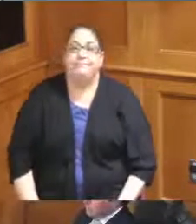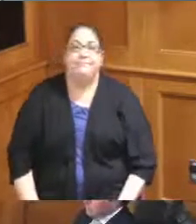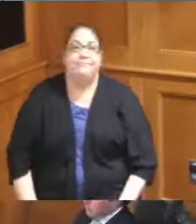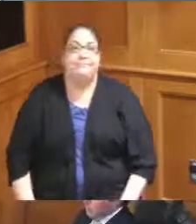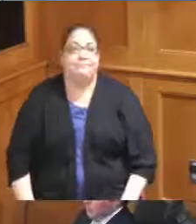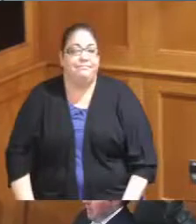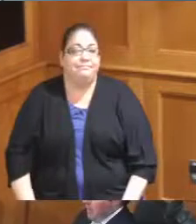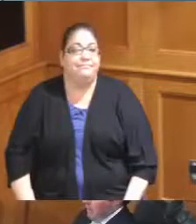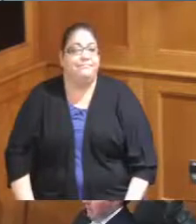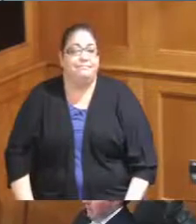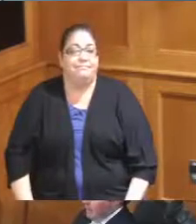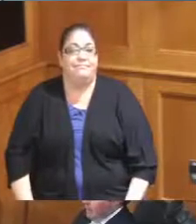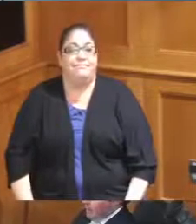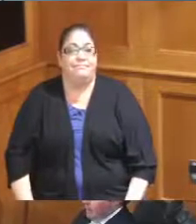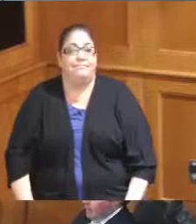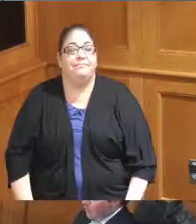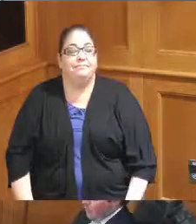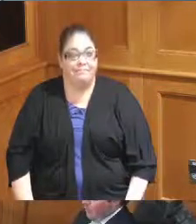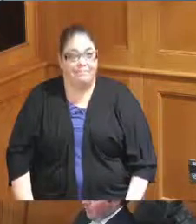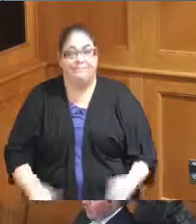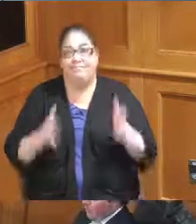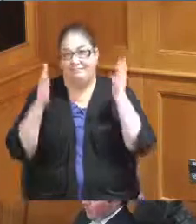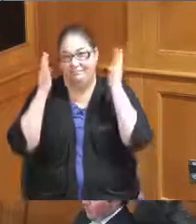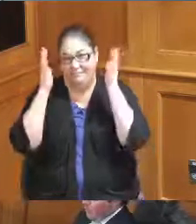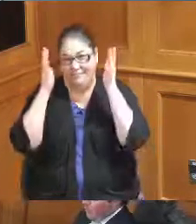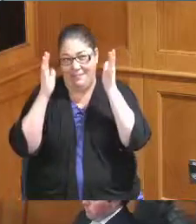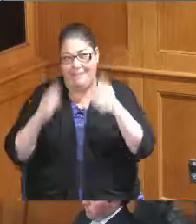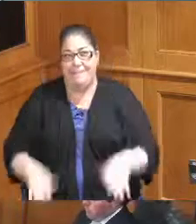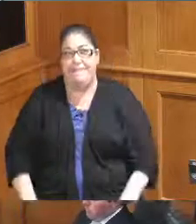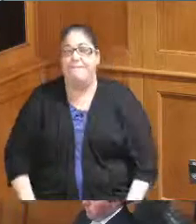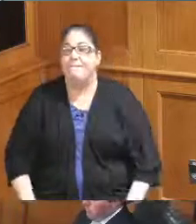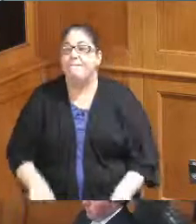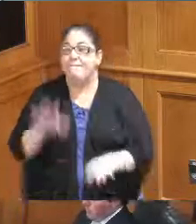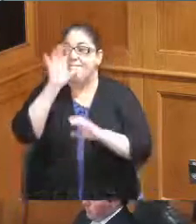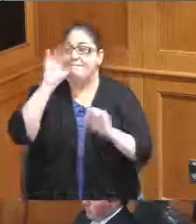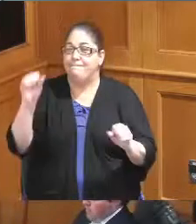um my board he likes to say a word and then we're gonna come take a photo